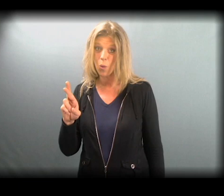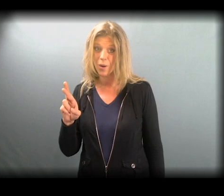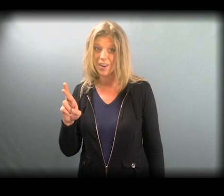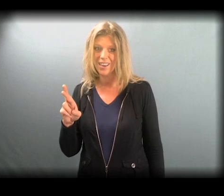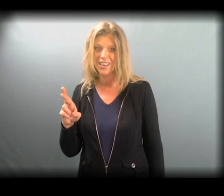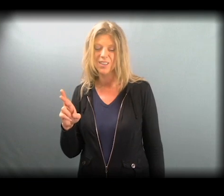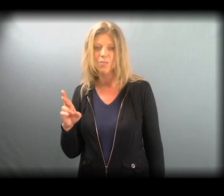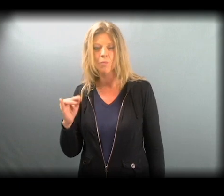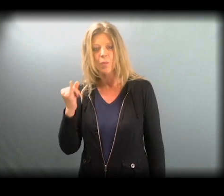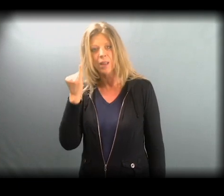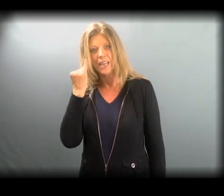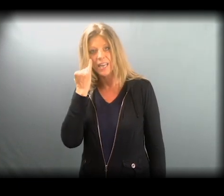or -